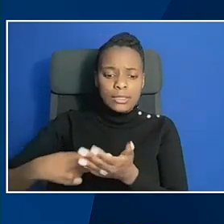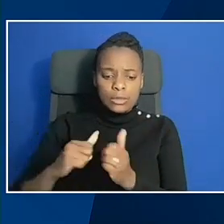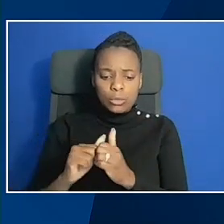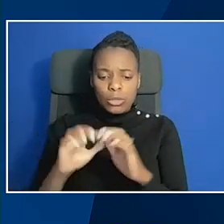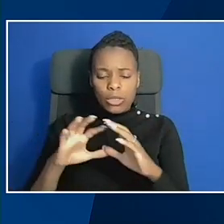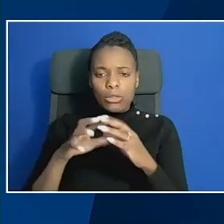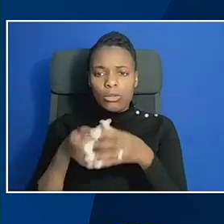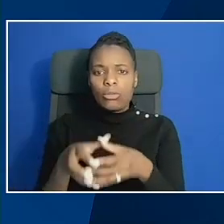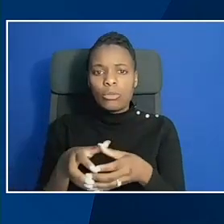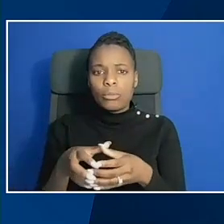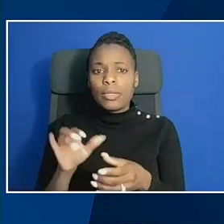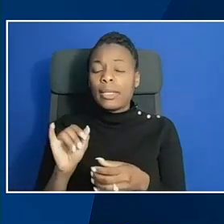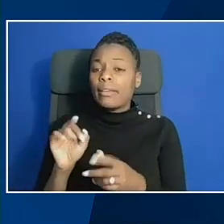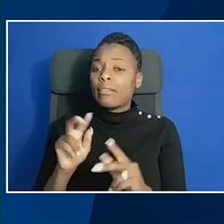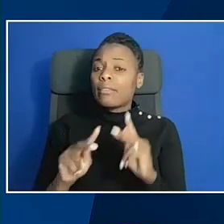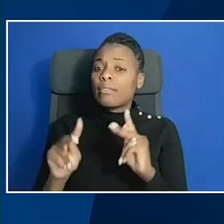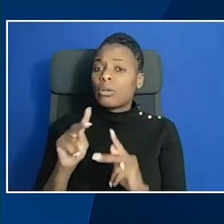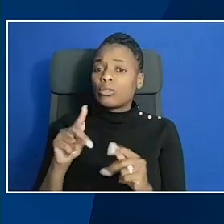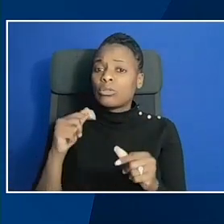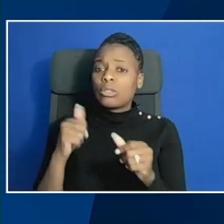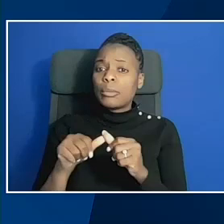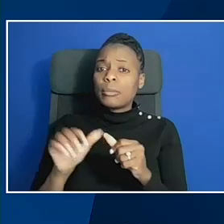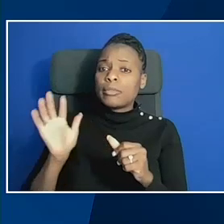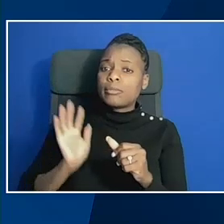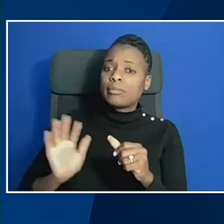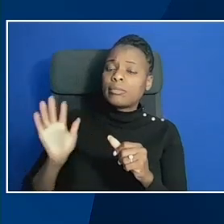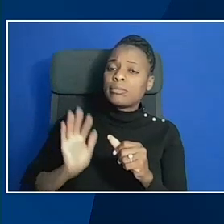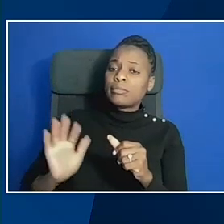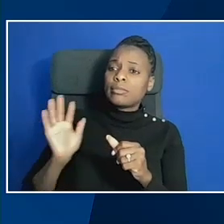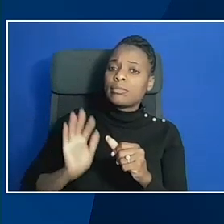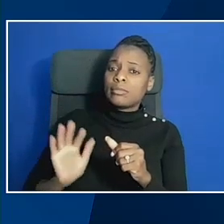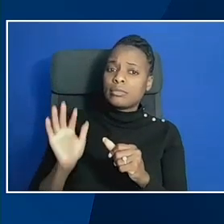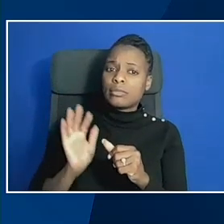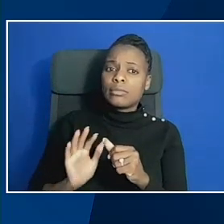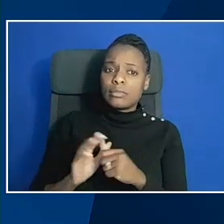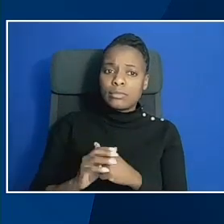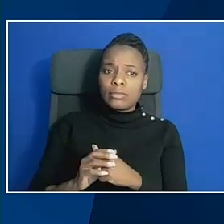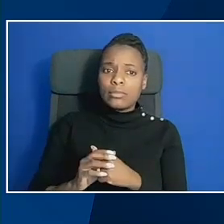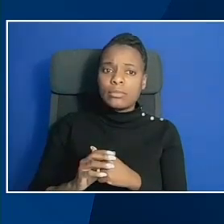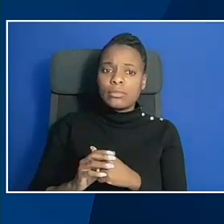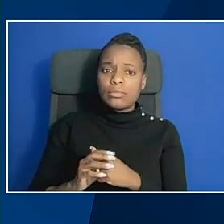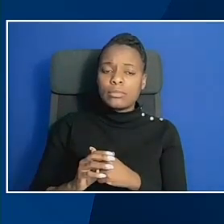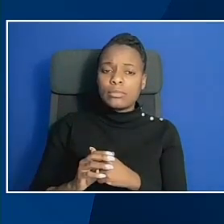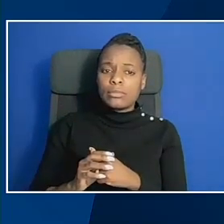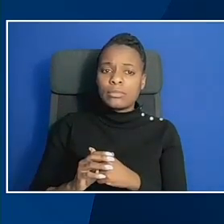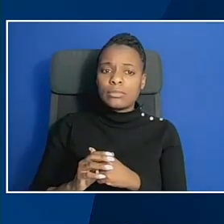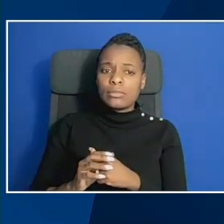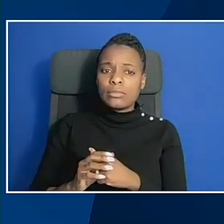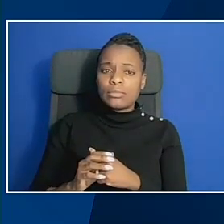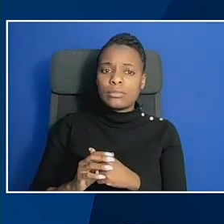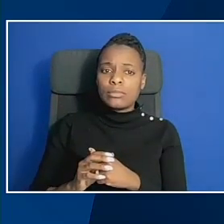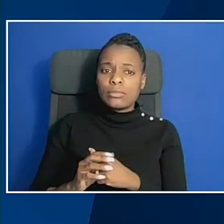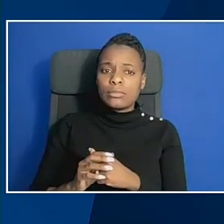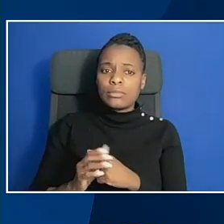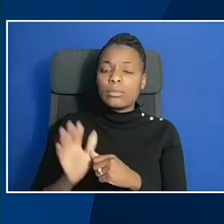If folks remember going back in history somewhat, in, well, before 2016 when the